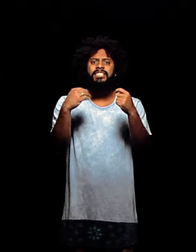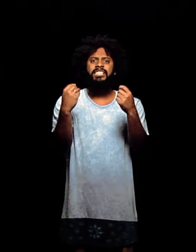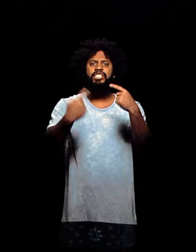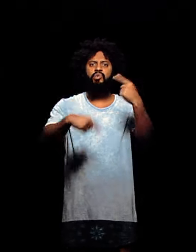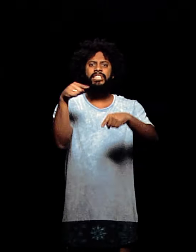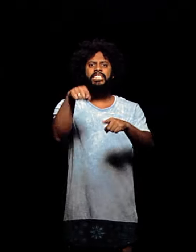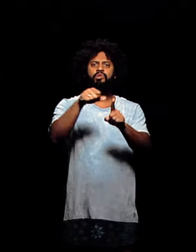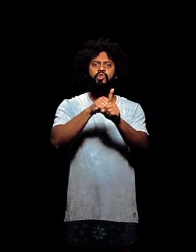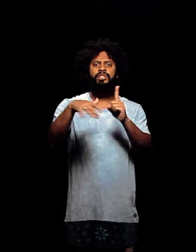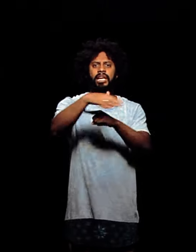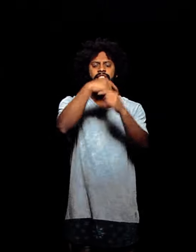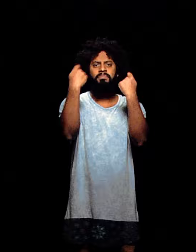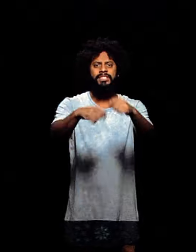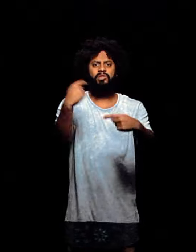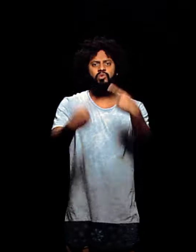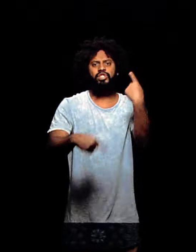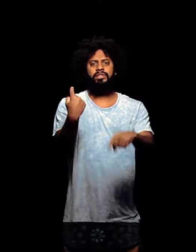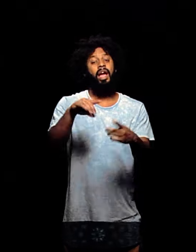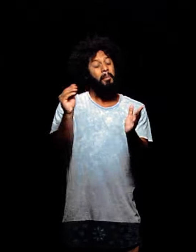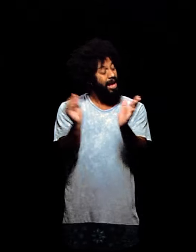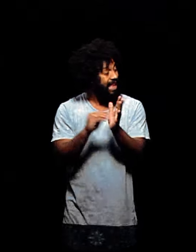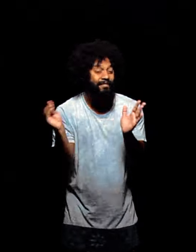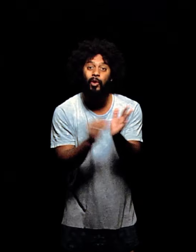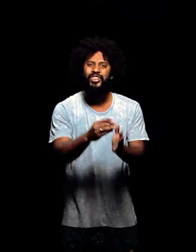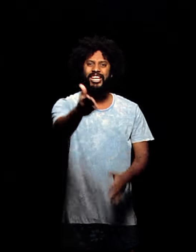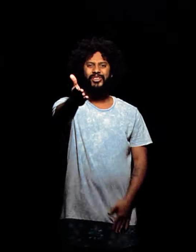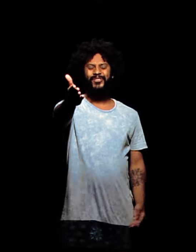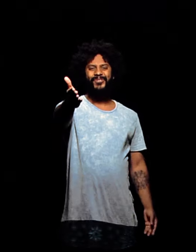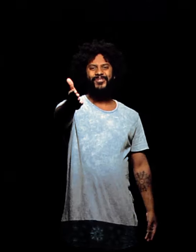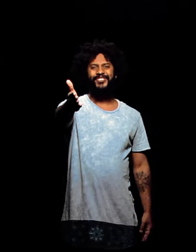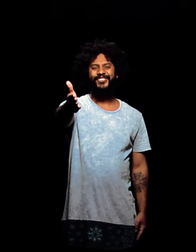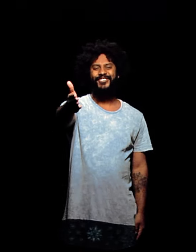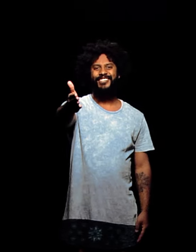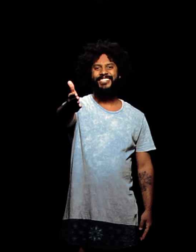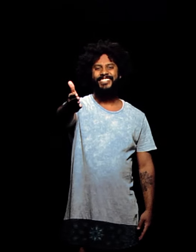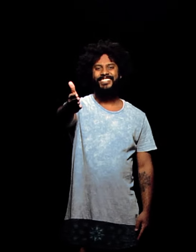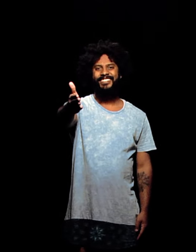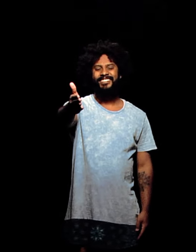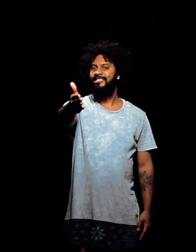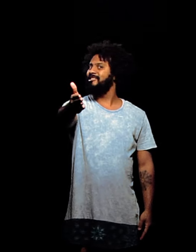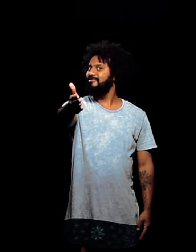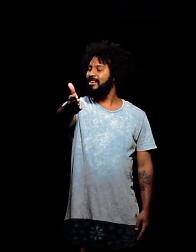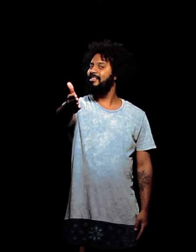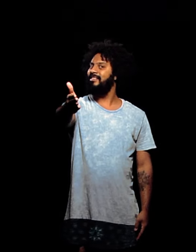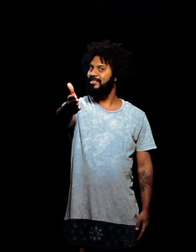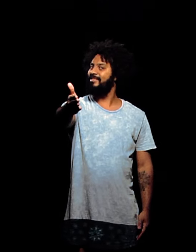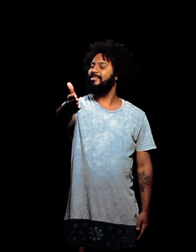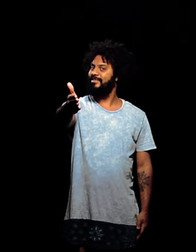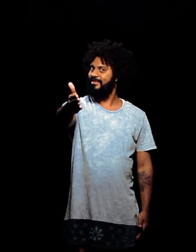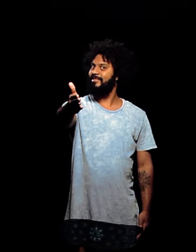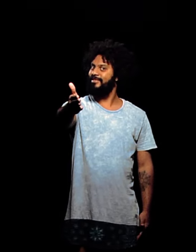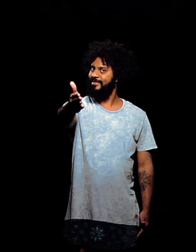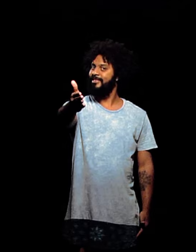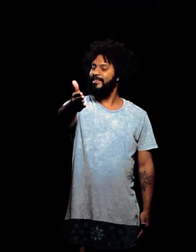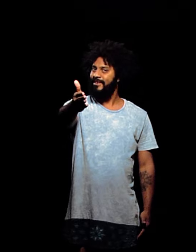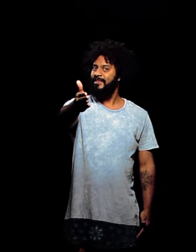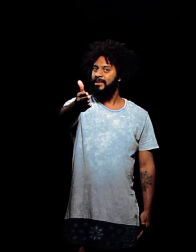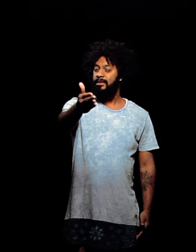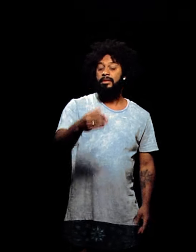It is a controversial topic, but discussions like this are still lacking in society.